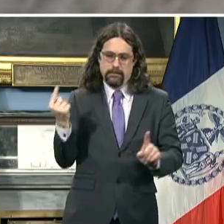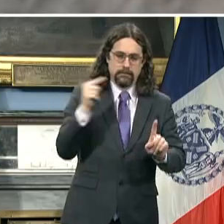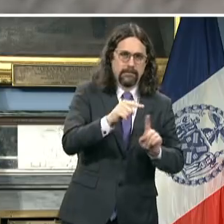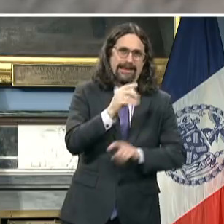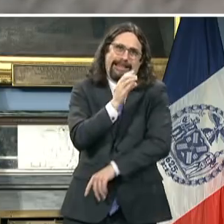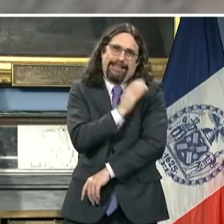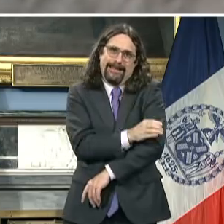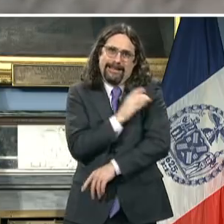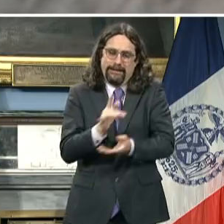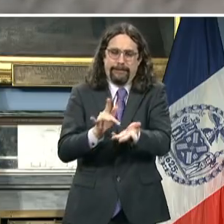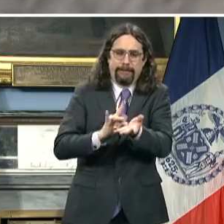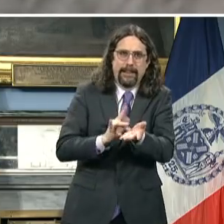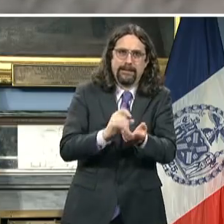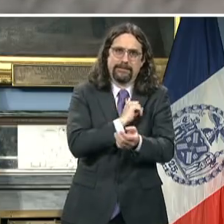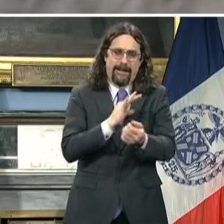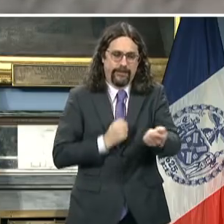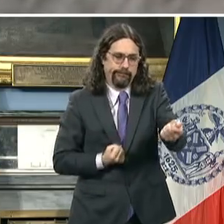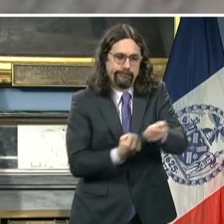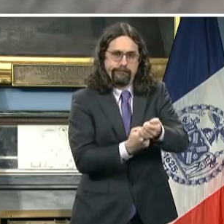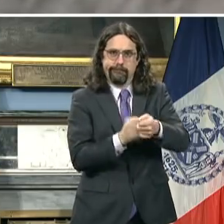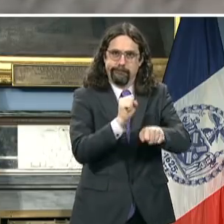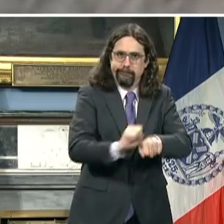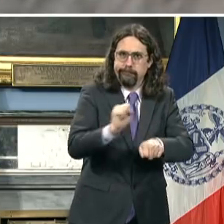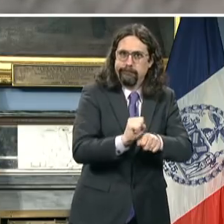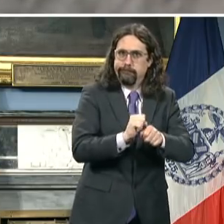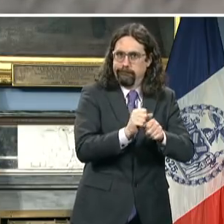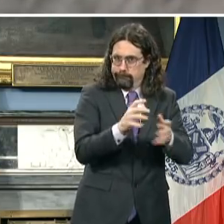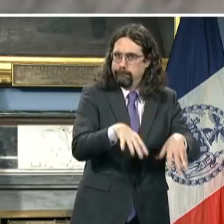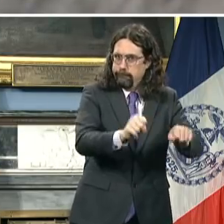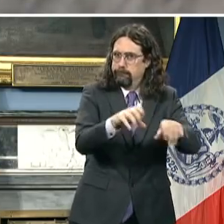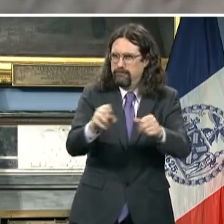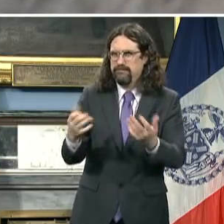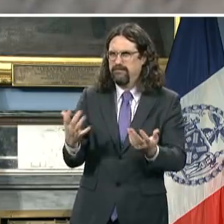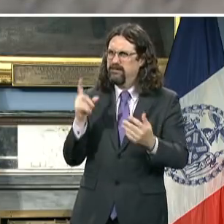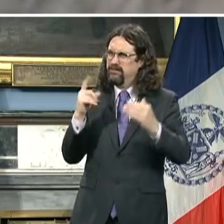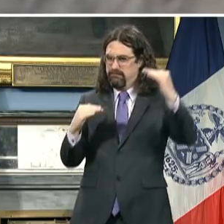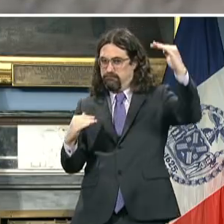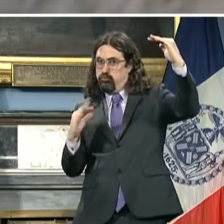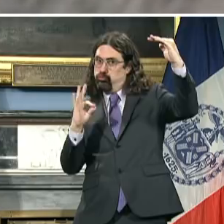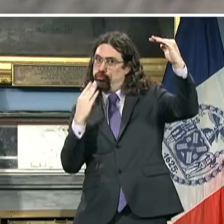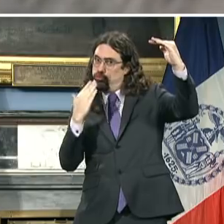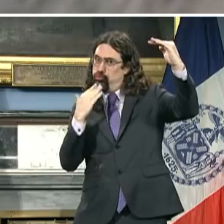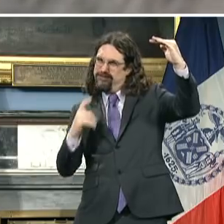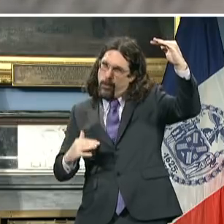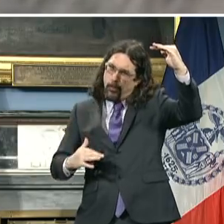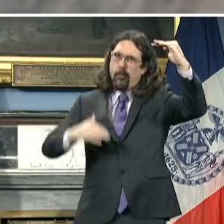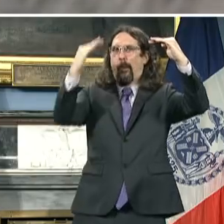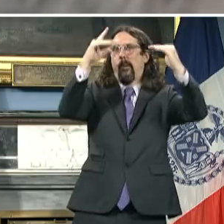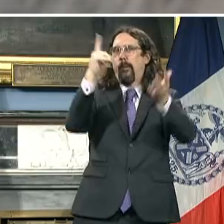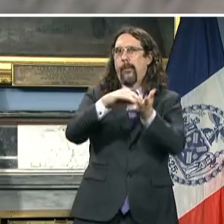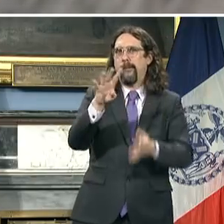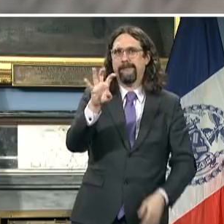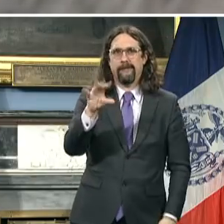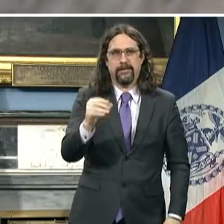PUBLIC HOSPITALS HAVE REALLY BORN T HEFR ONT OF THIS CRISIS. WE'LL NEED MORE